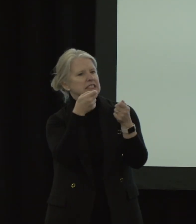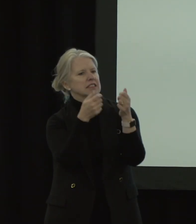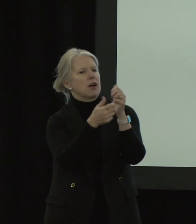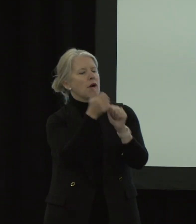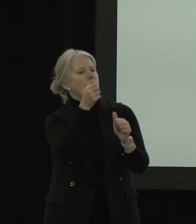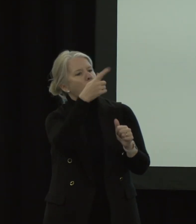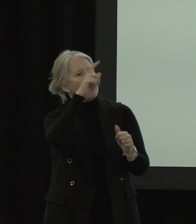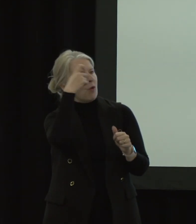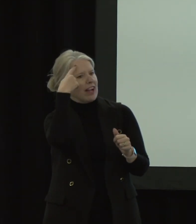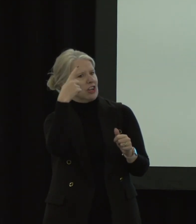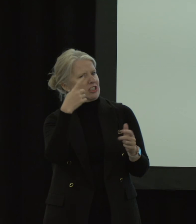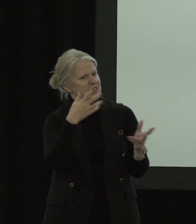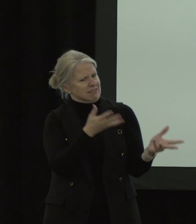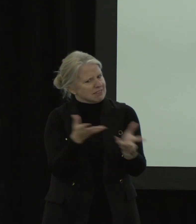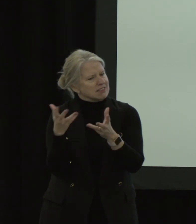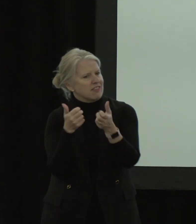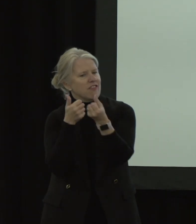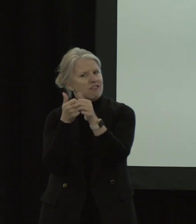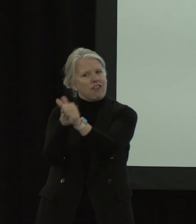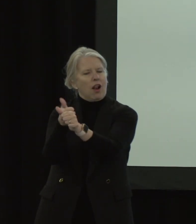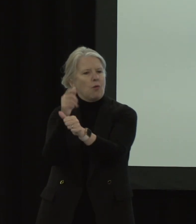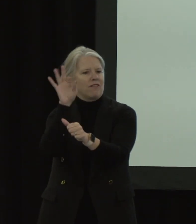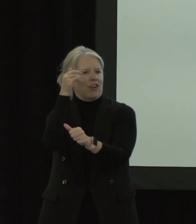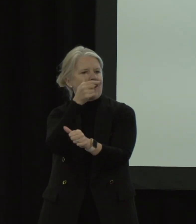Government is about to do -- hire more of us. We need a new social